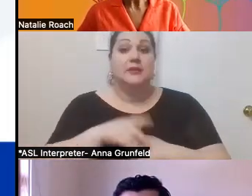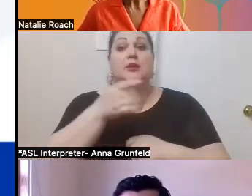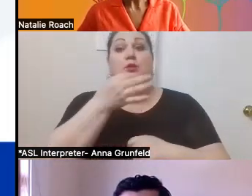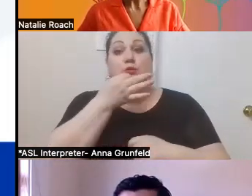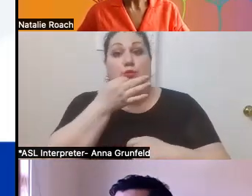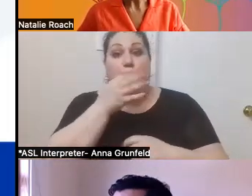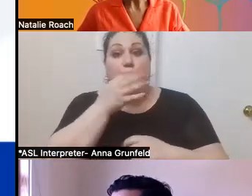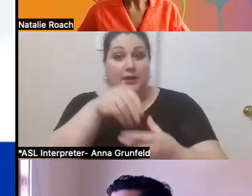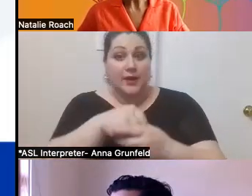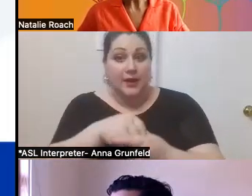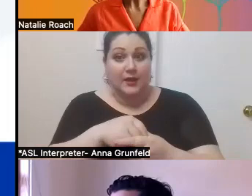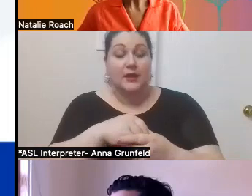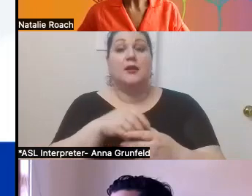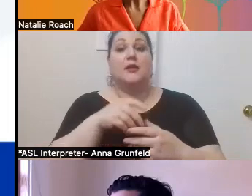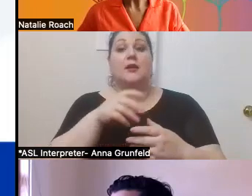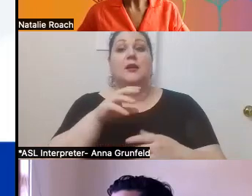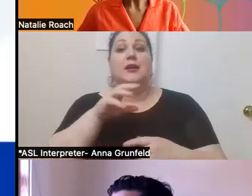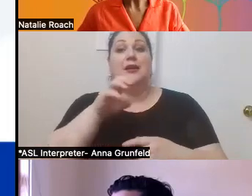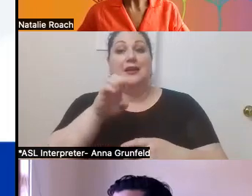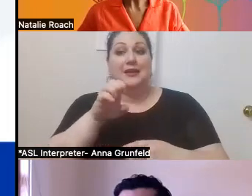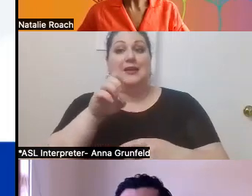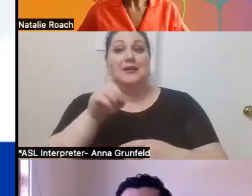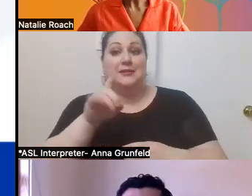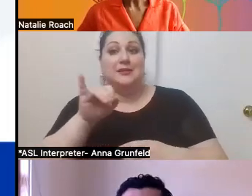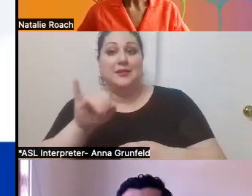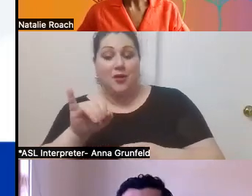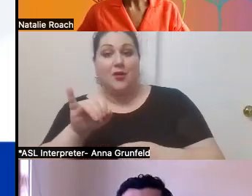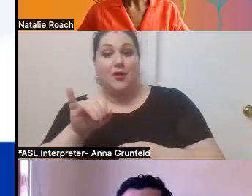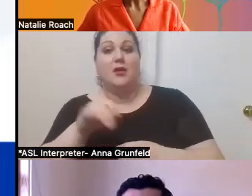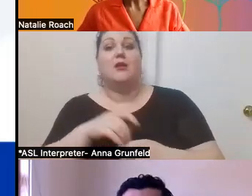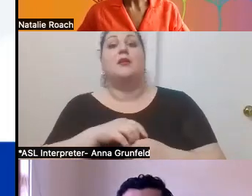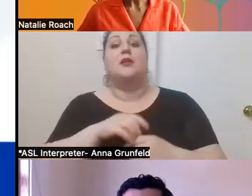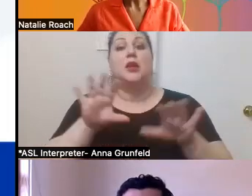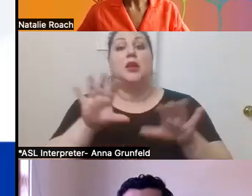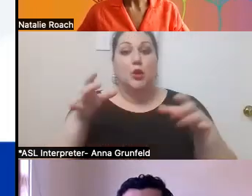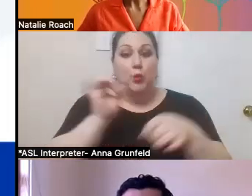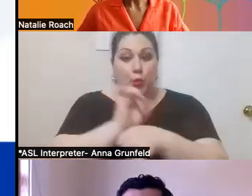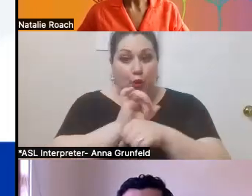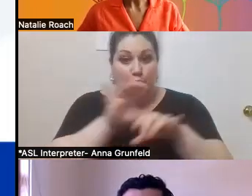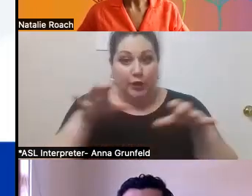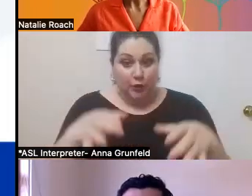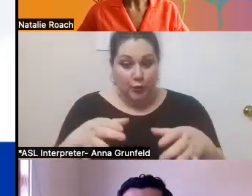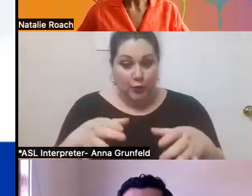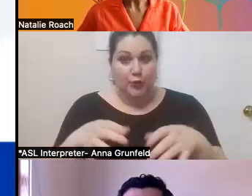Royal College of Physicians and Surgeons of Canada and the Canadian Medical Association.